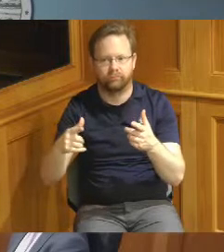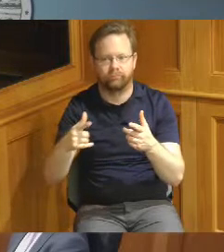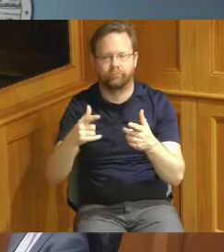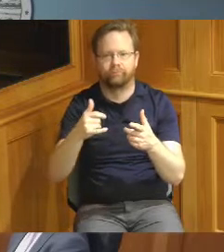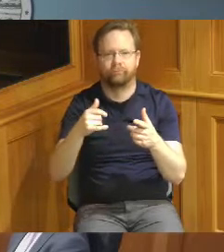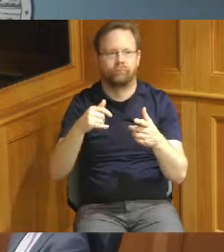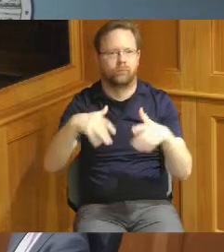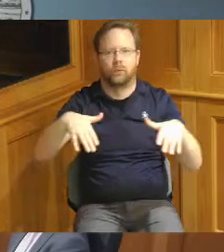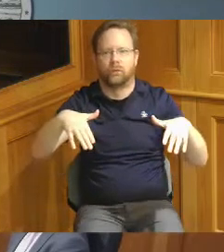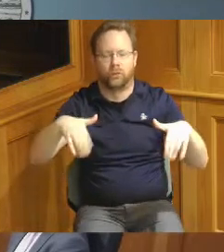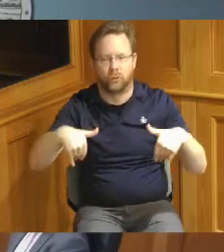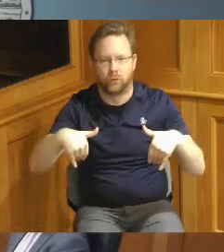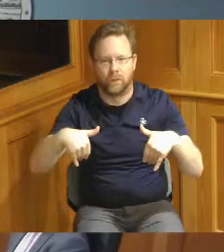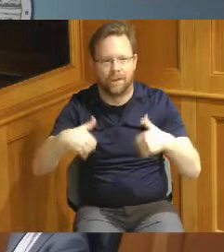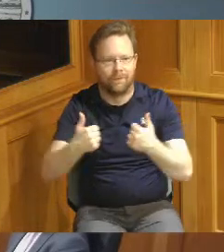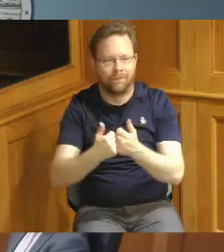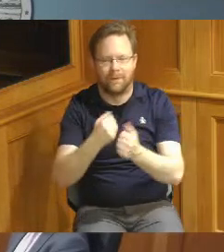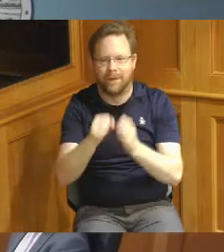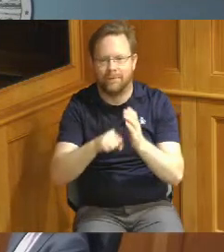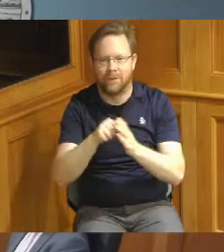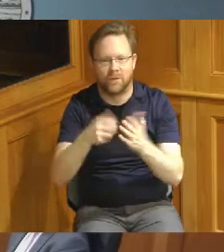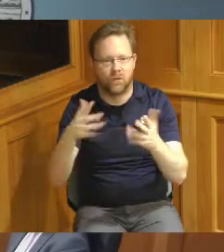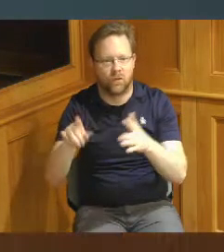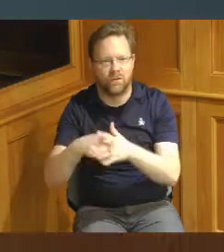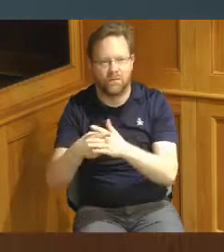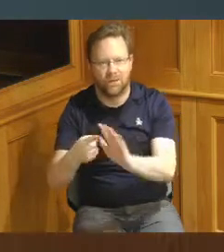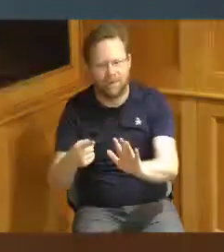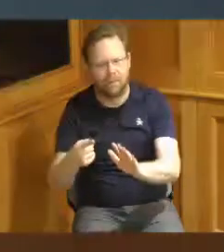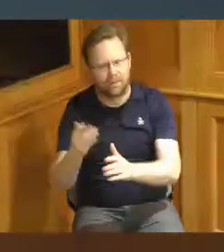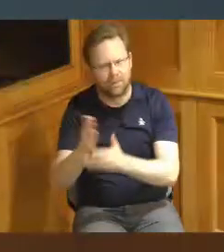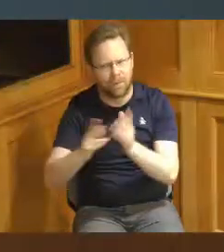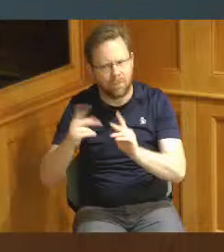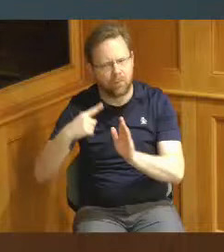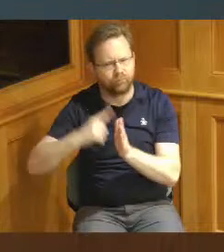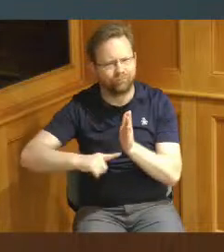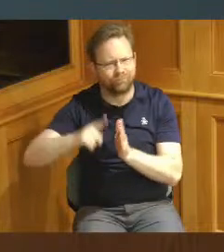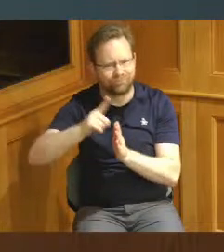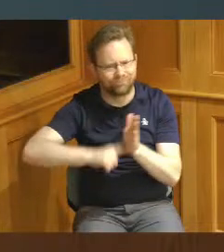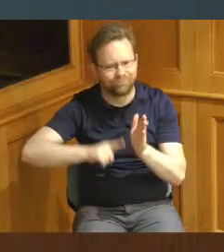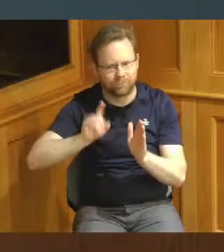will allow us to get it back to standards and with the correct end treatments and to meet current